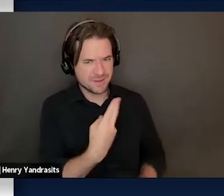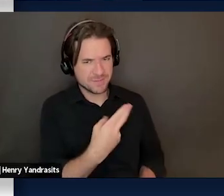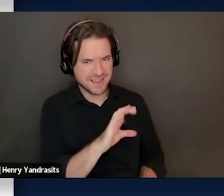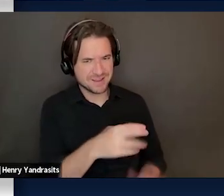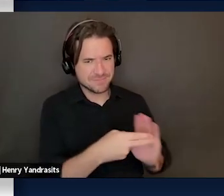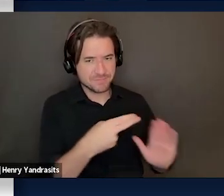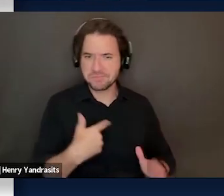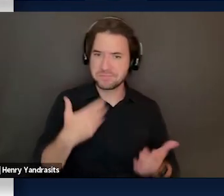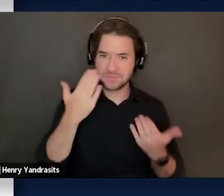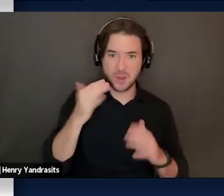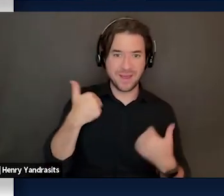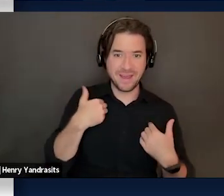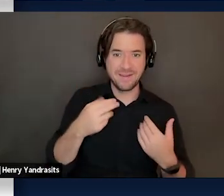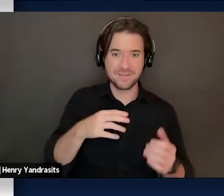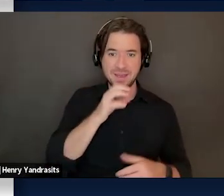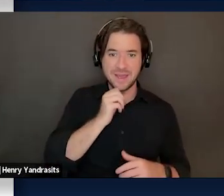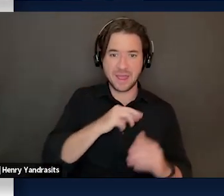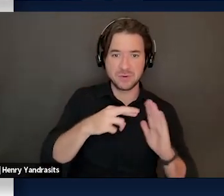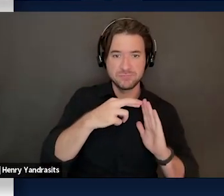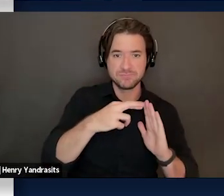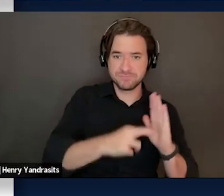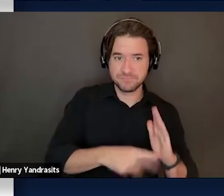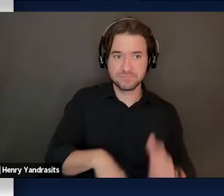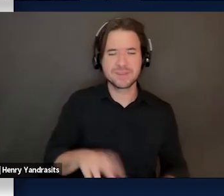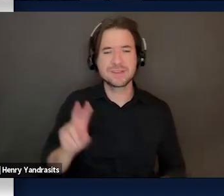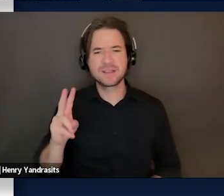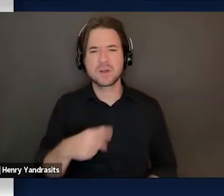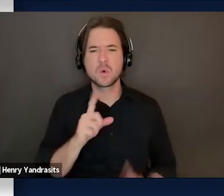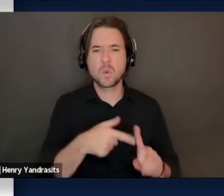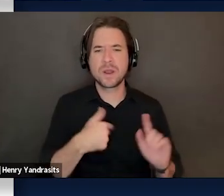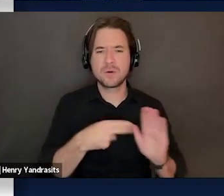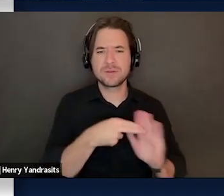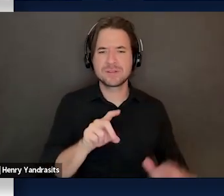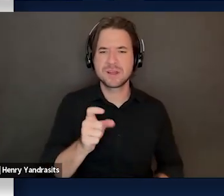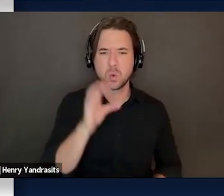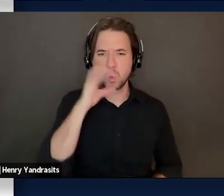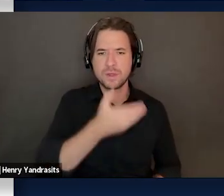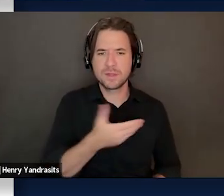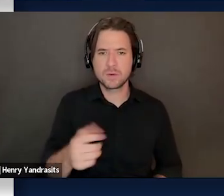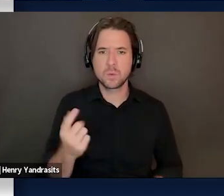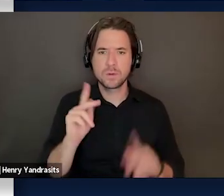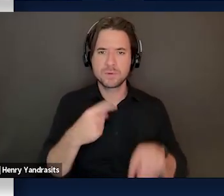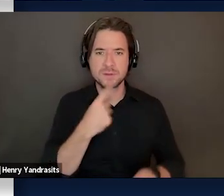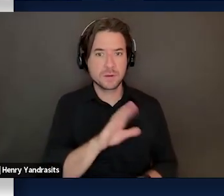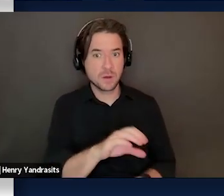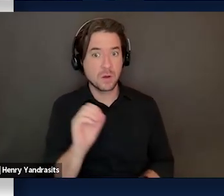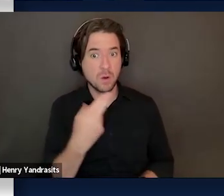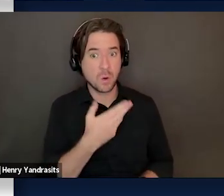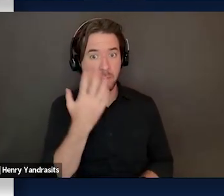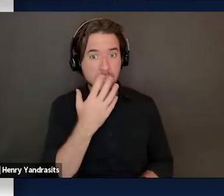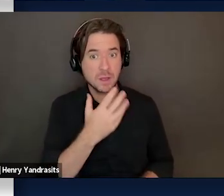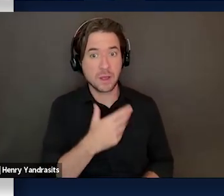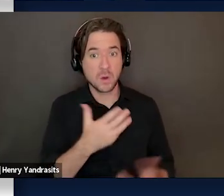And the second one is, I mean, I had, when I was diagnosed, I had the weirdest things. I had one person say to me, like, oh my god, I hope you don't lose your vision.